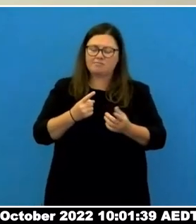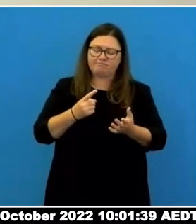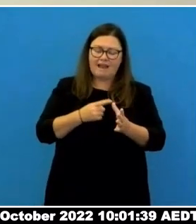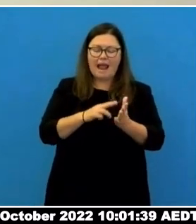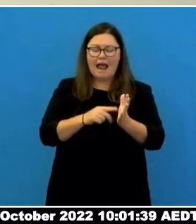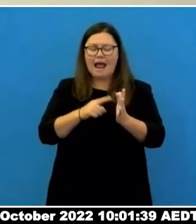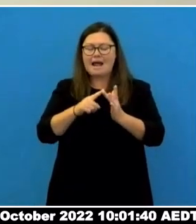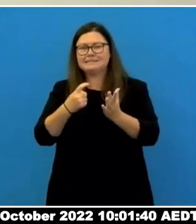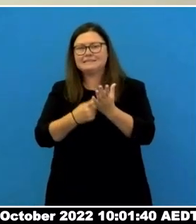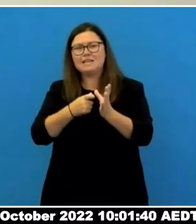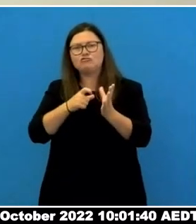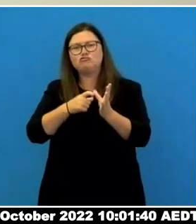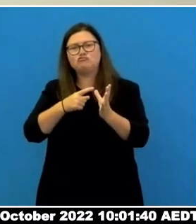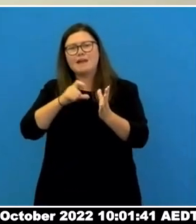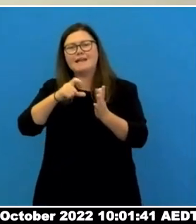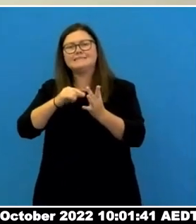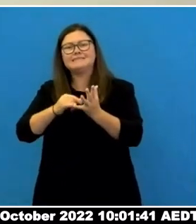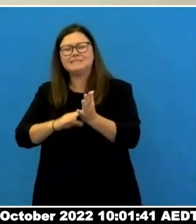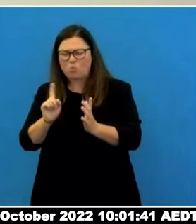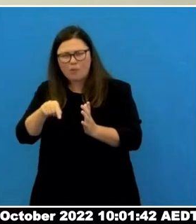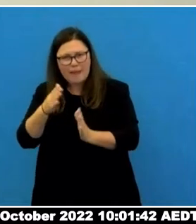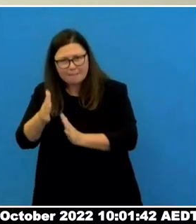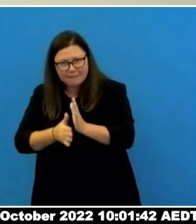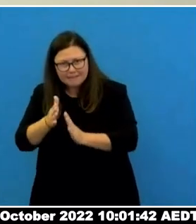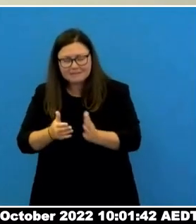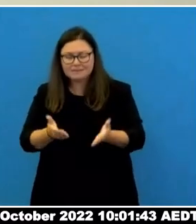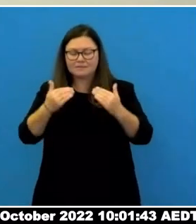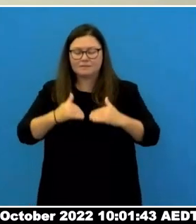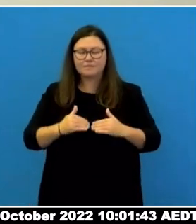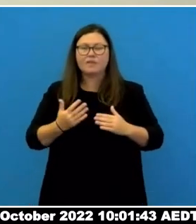The importance of prevalence, severity and impact data.